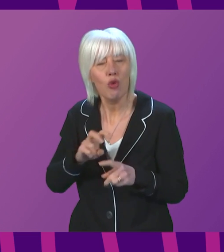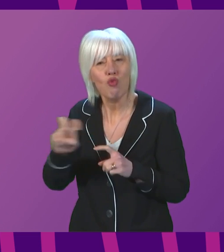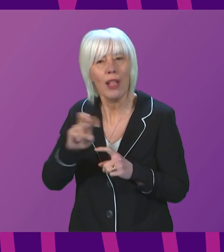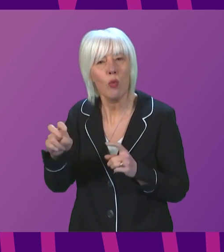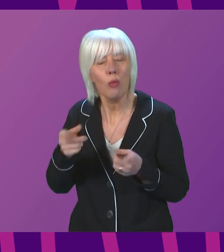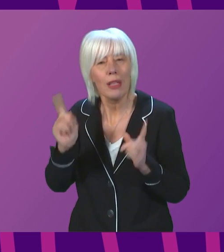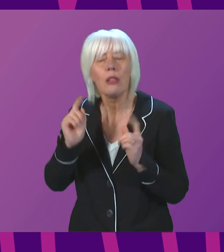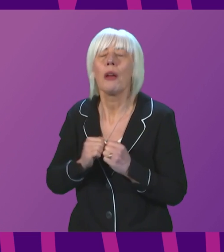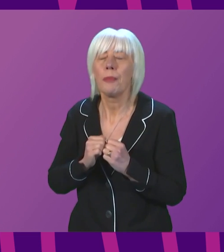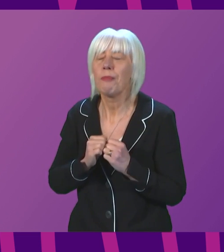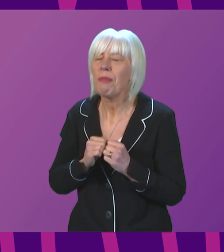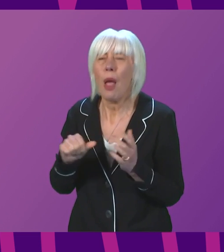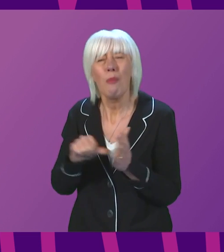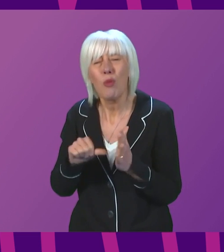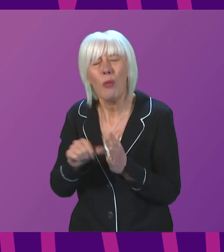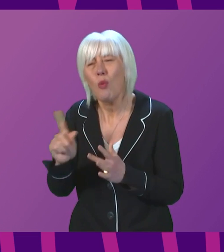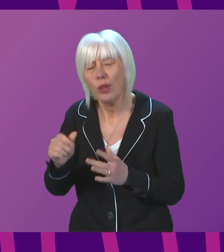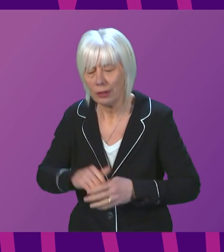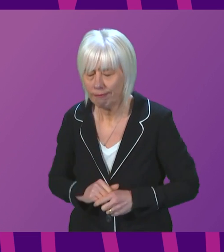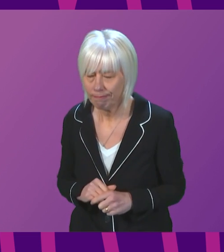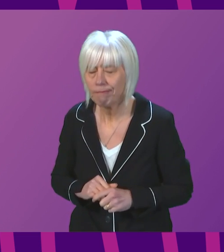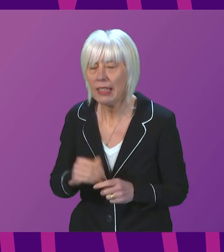The problem is that the Government says that it wants more members of the public to use